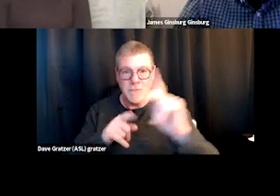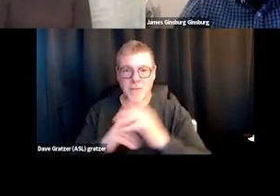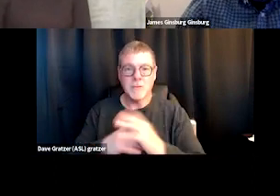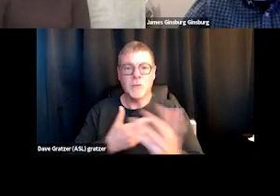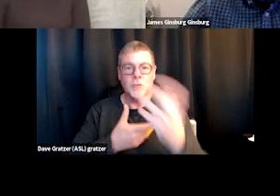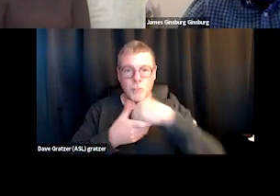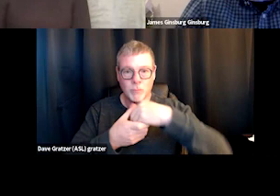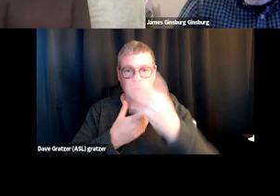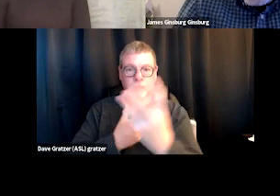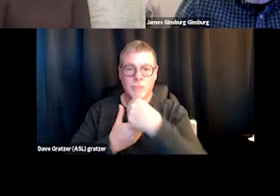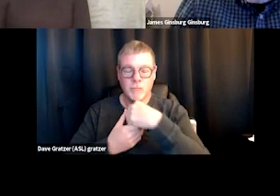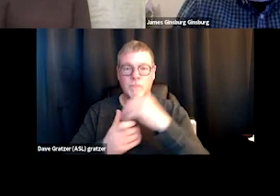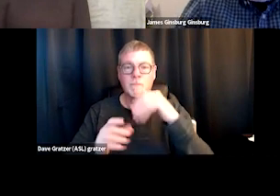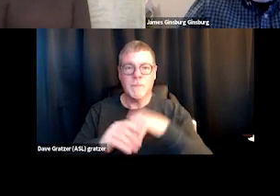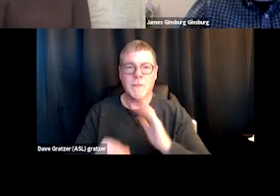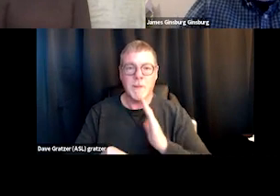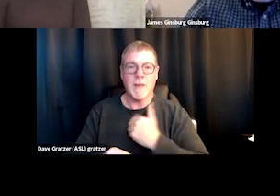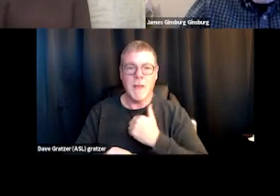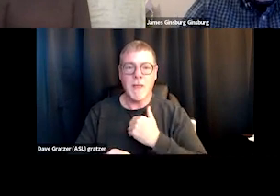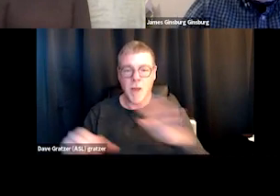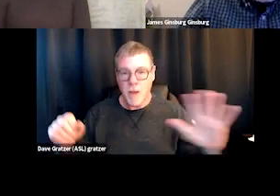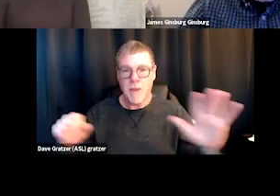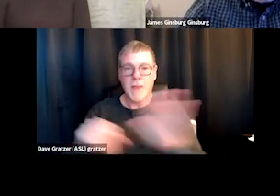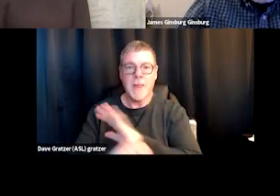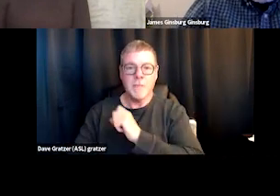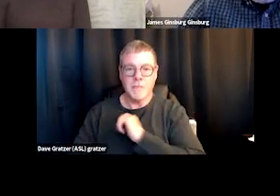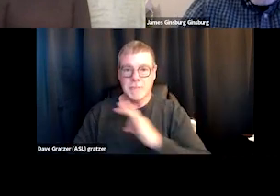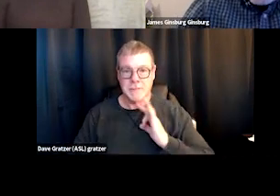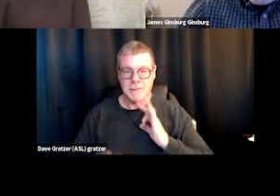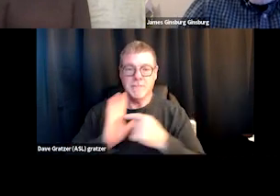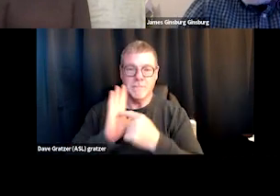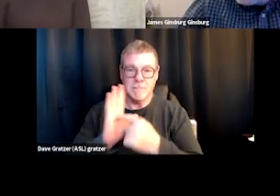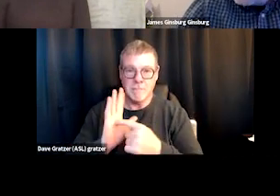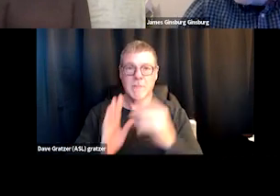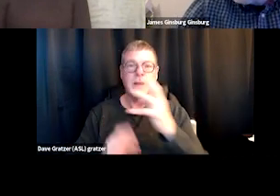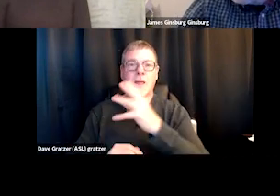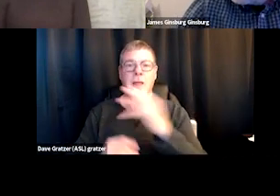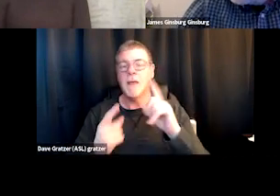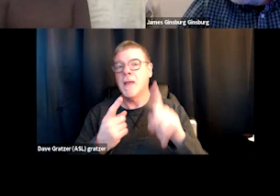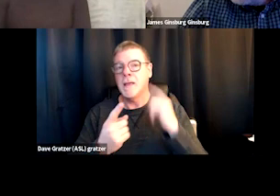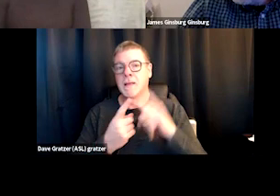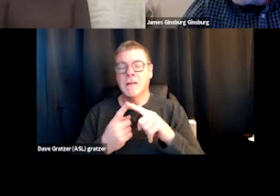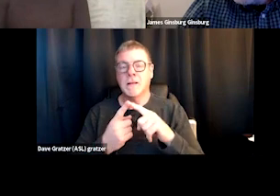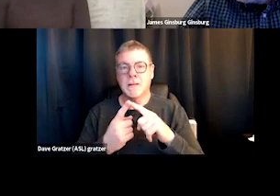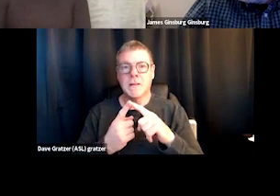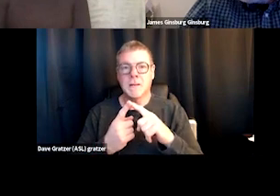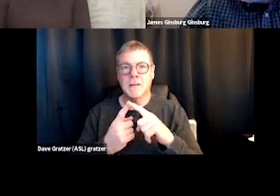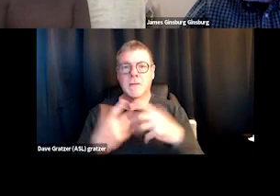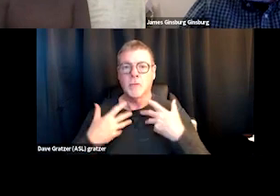in our comprehensive staffing model. And then, you know, recovery-based,